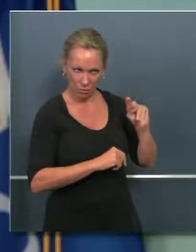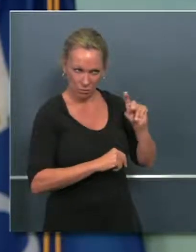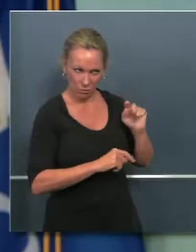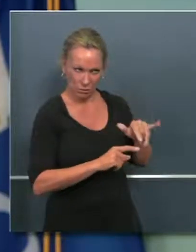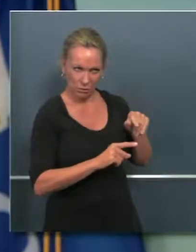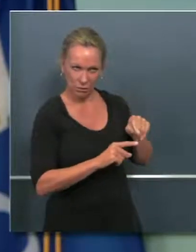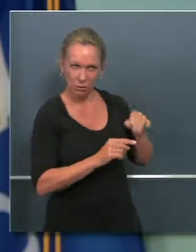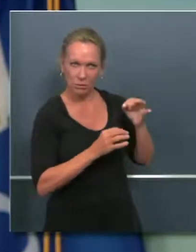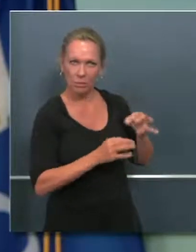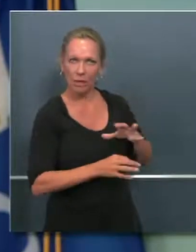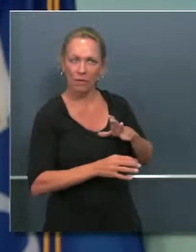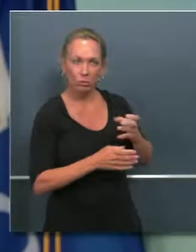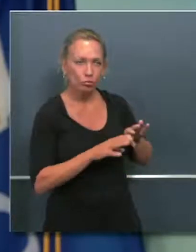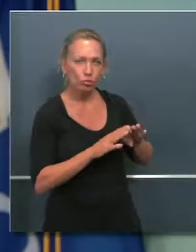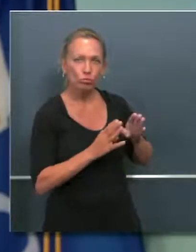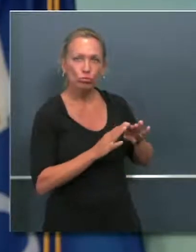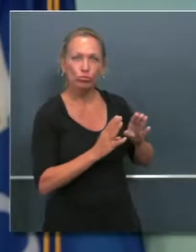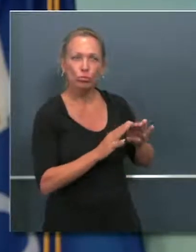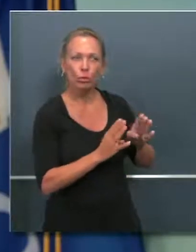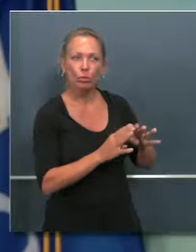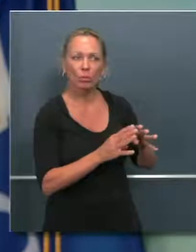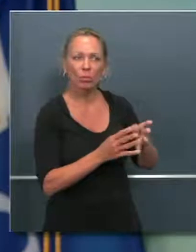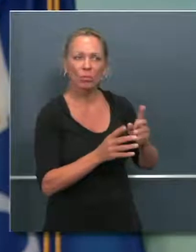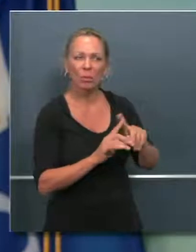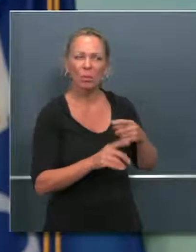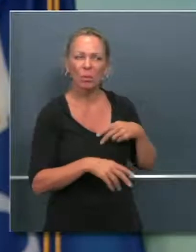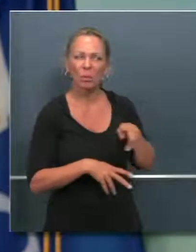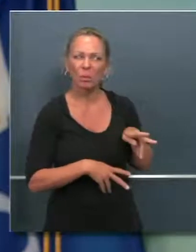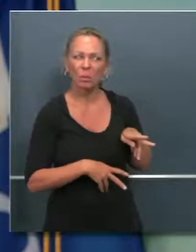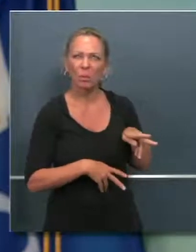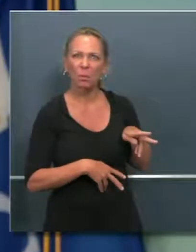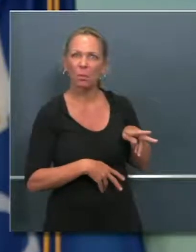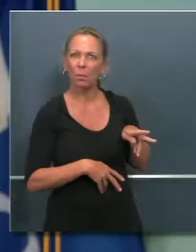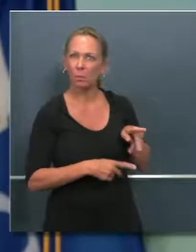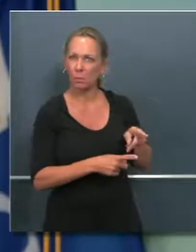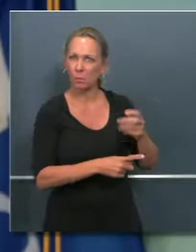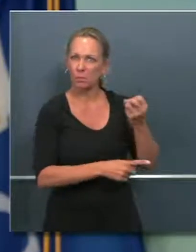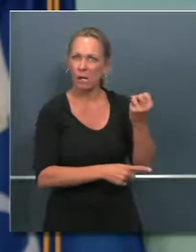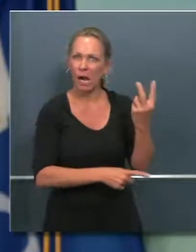was 13% is that was that too high did things move too quickly in that County perhaps yeah